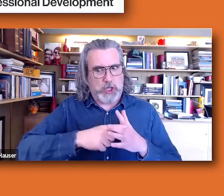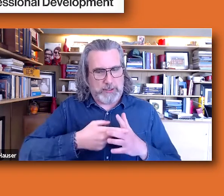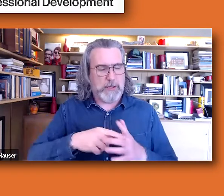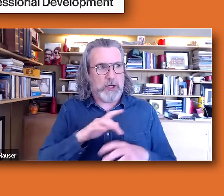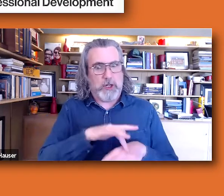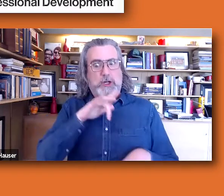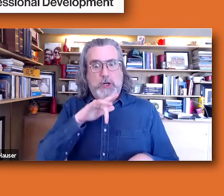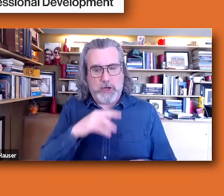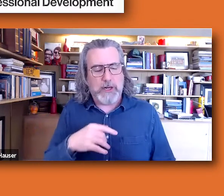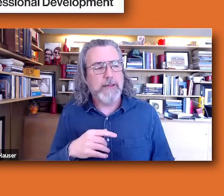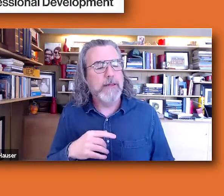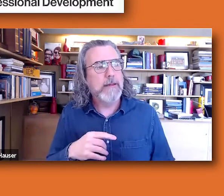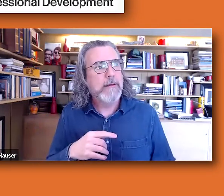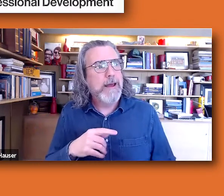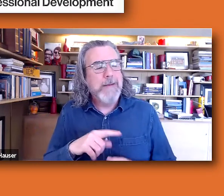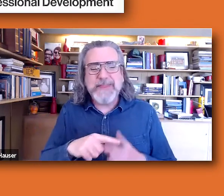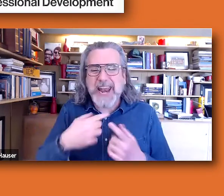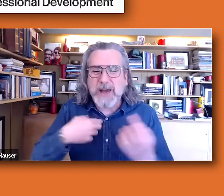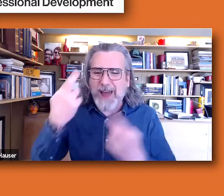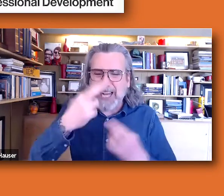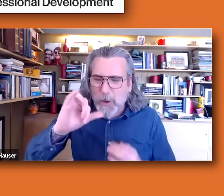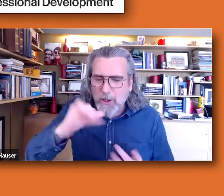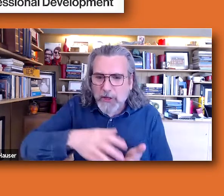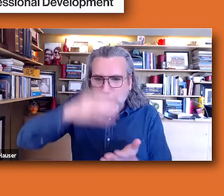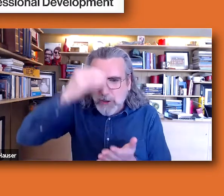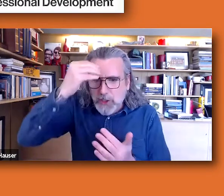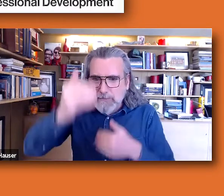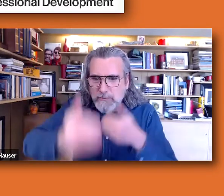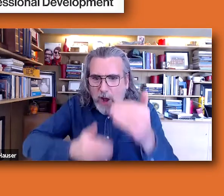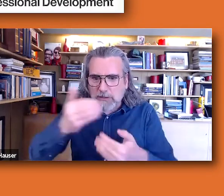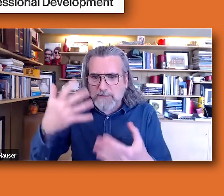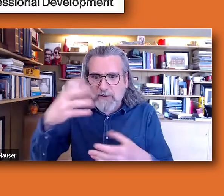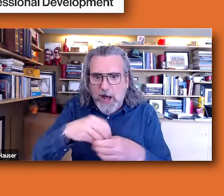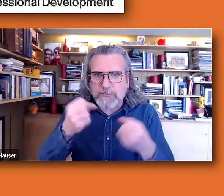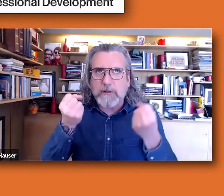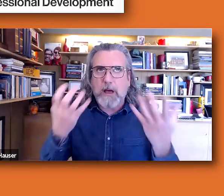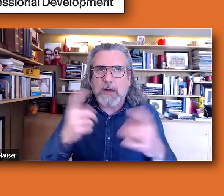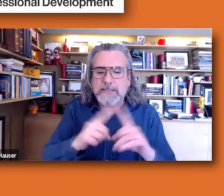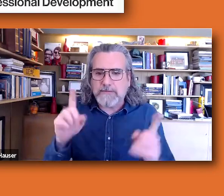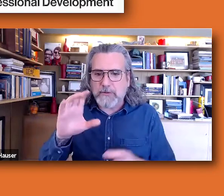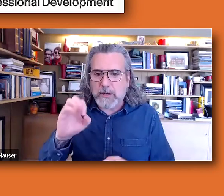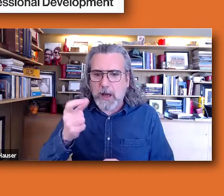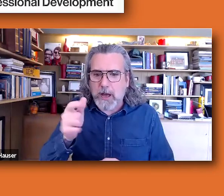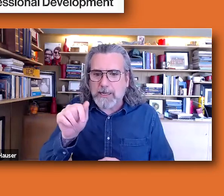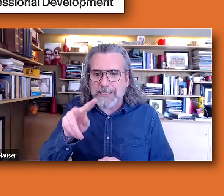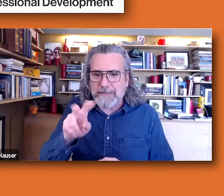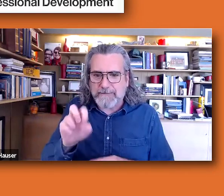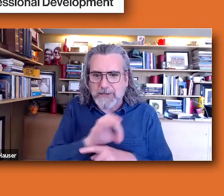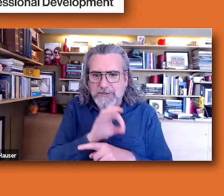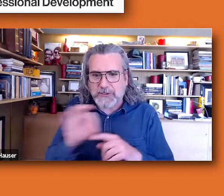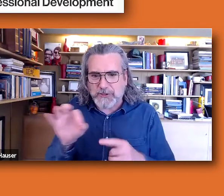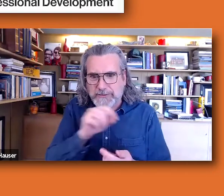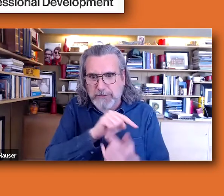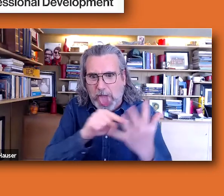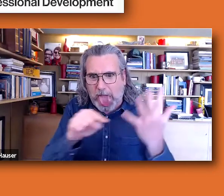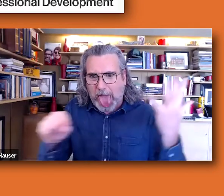But my question was, what does that look like for deaf people? So that's how I started, and then I realized that there were a number of different cognitive functions